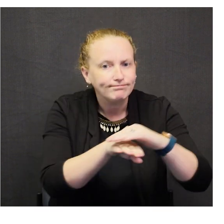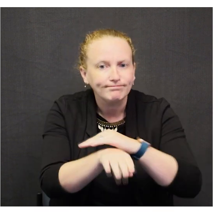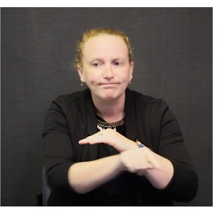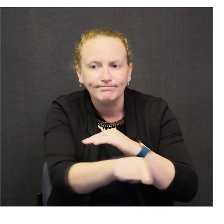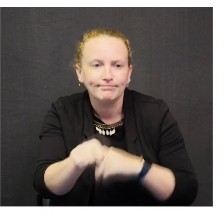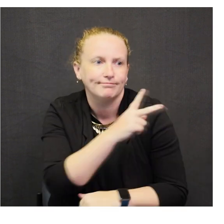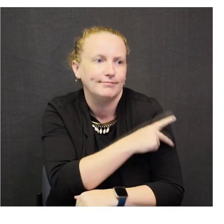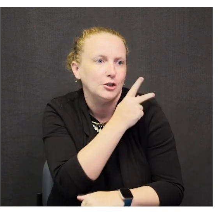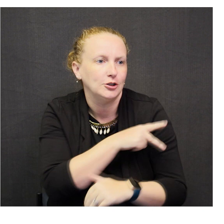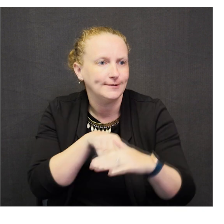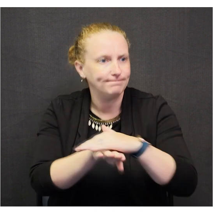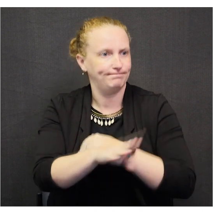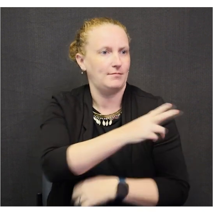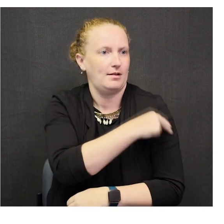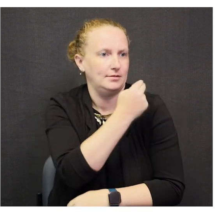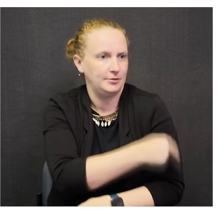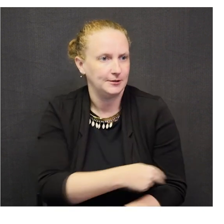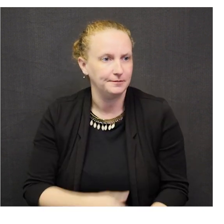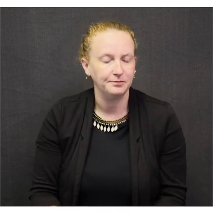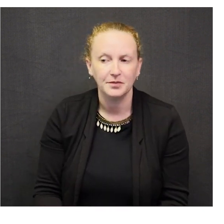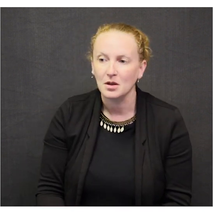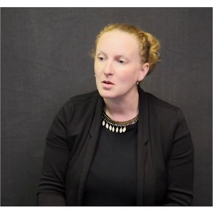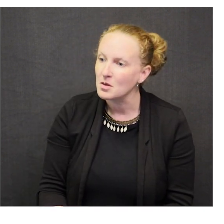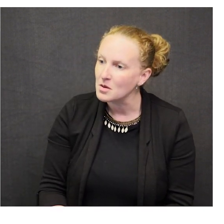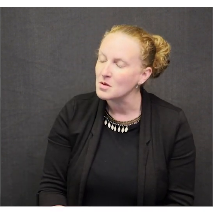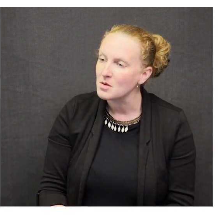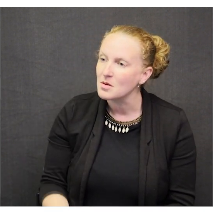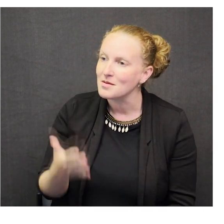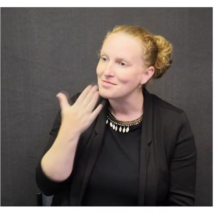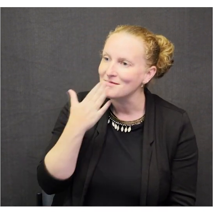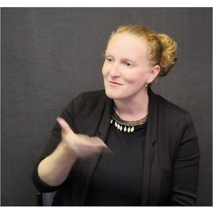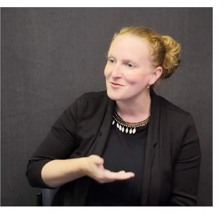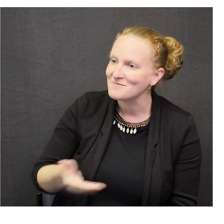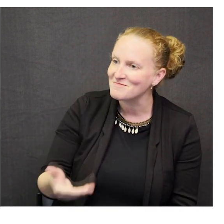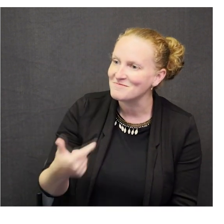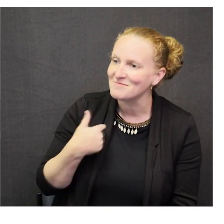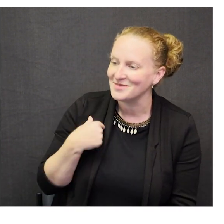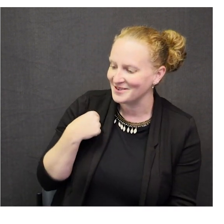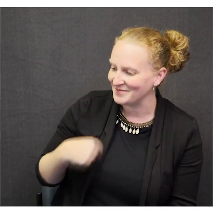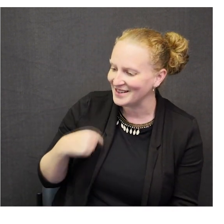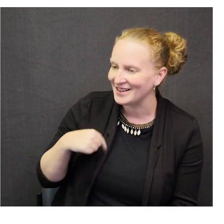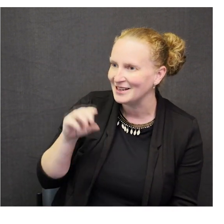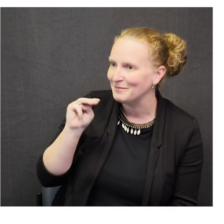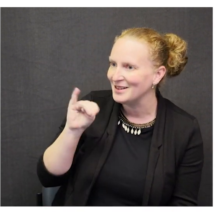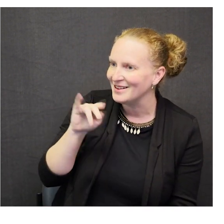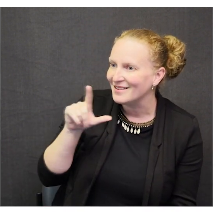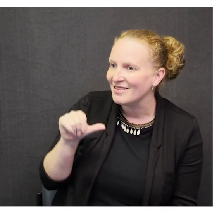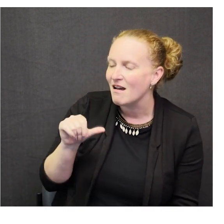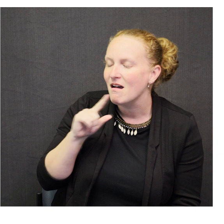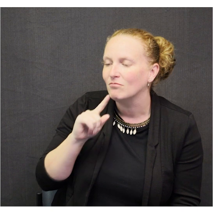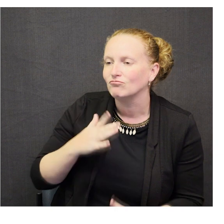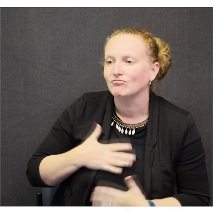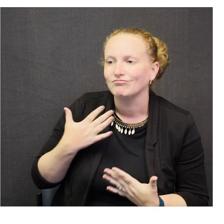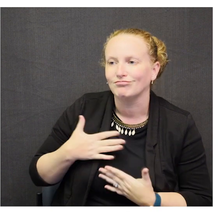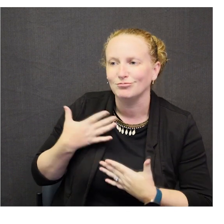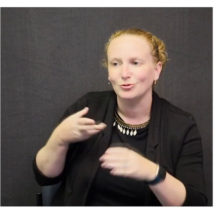like COVID? Well, thank you for having me meal is such a pleasure to join your podcast.